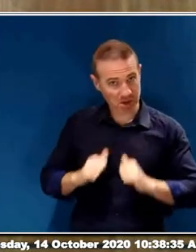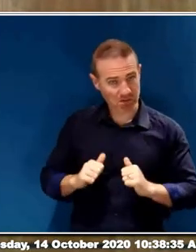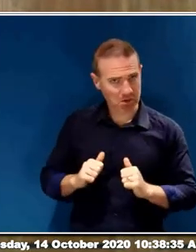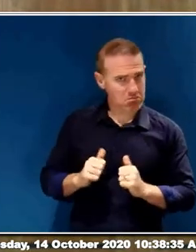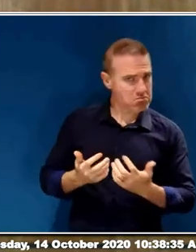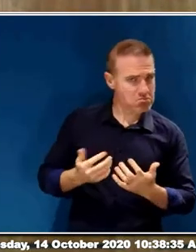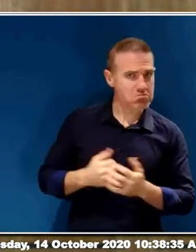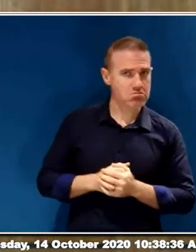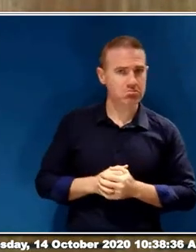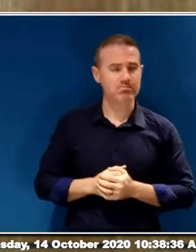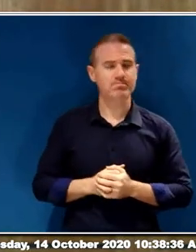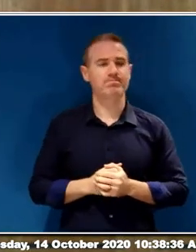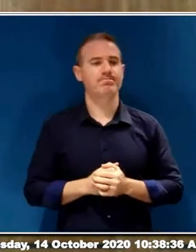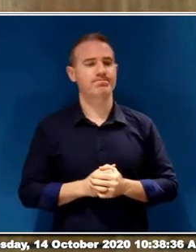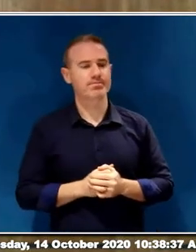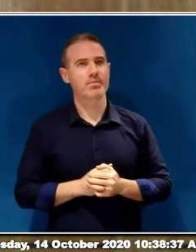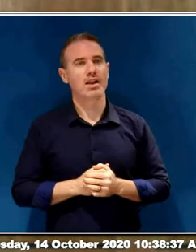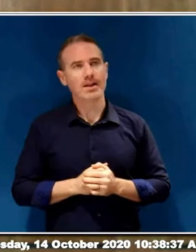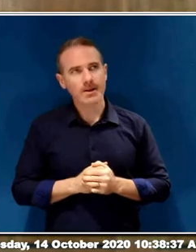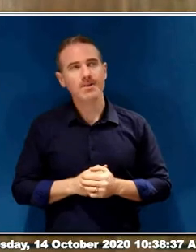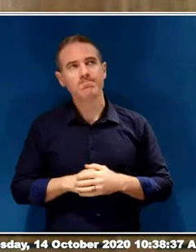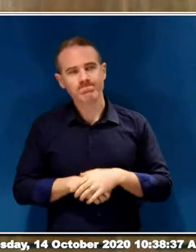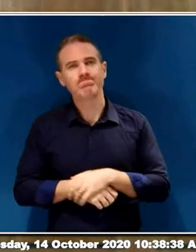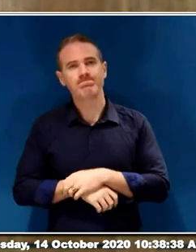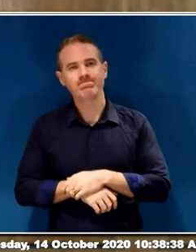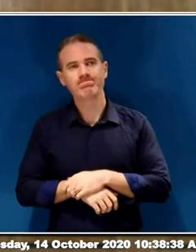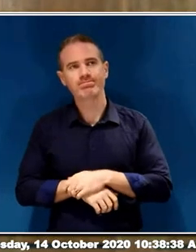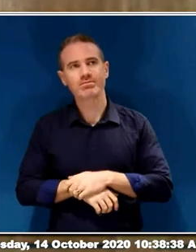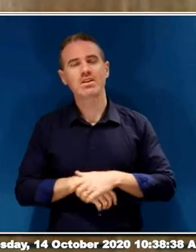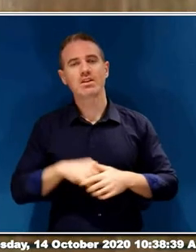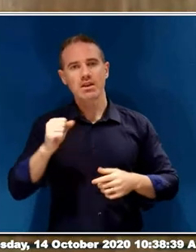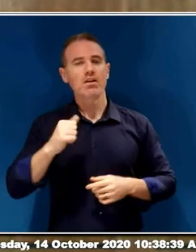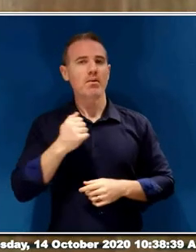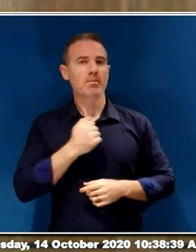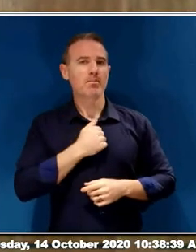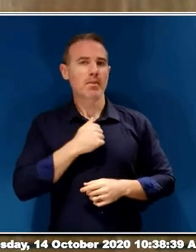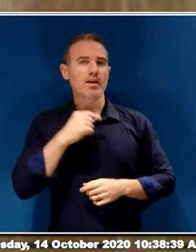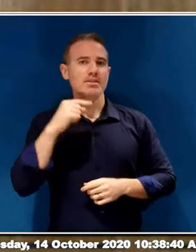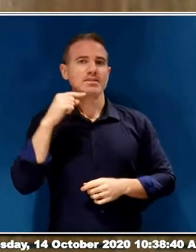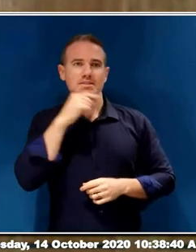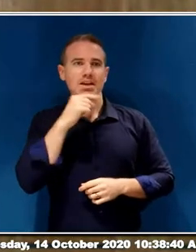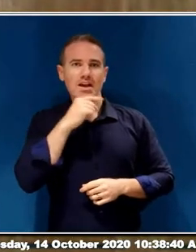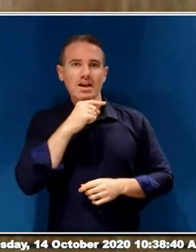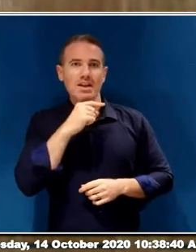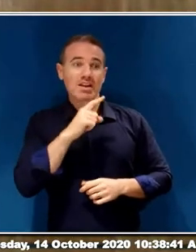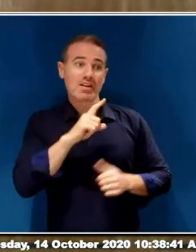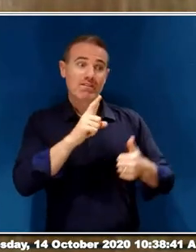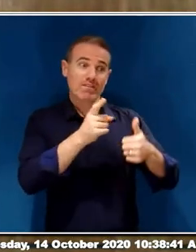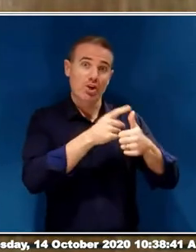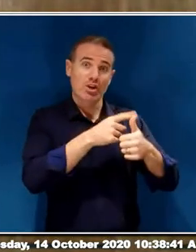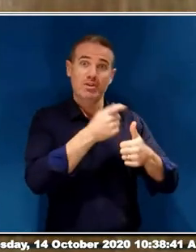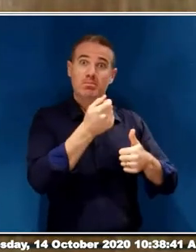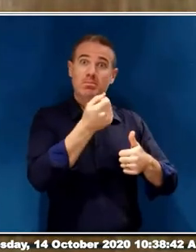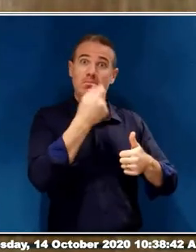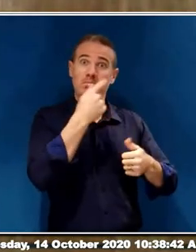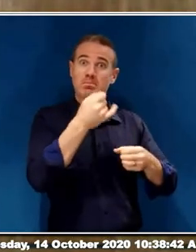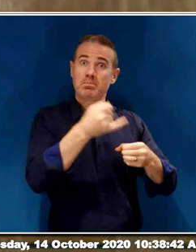Initially, Kobe needed to be withdrawn from the first medication very carefully, and step-by-step.